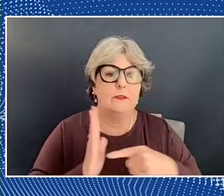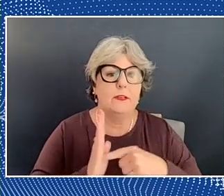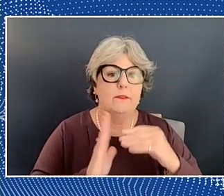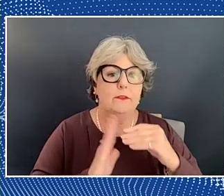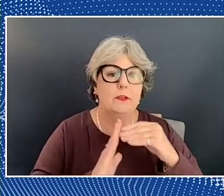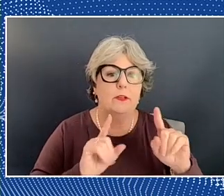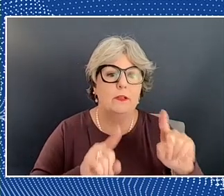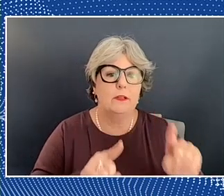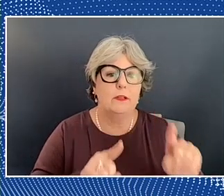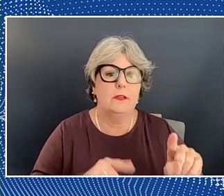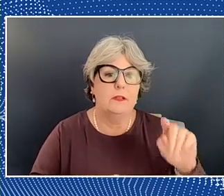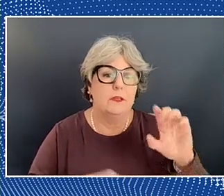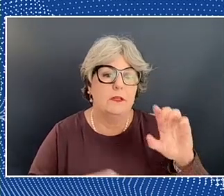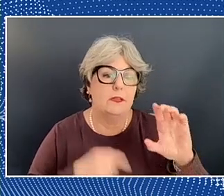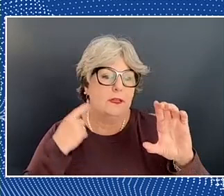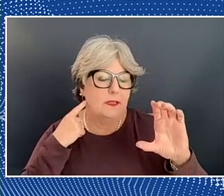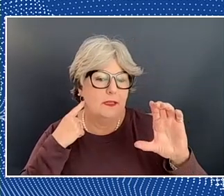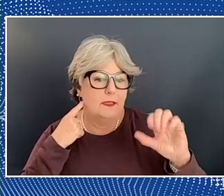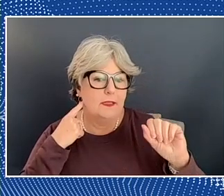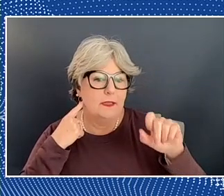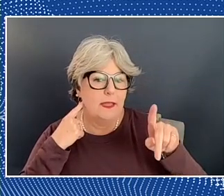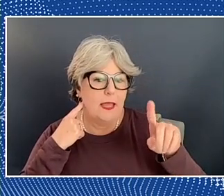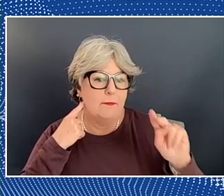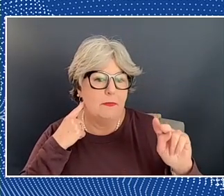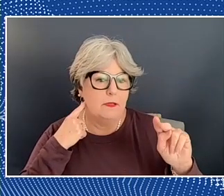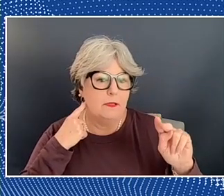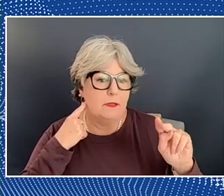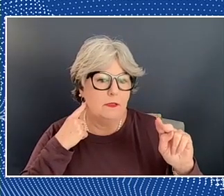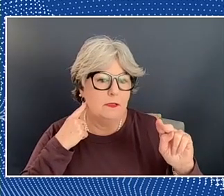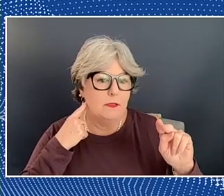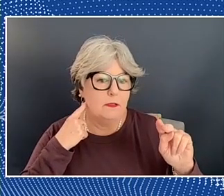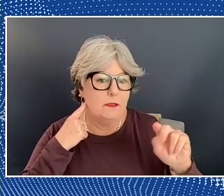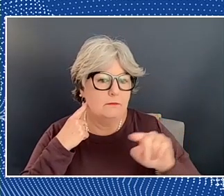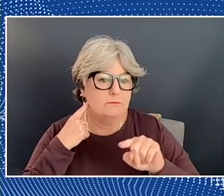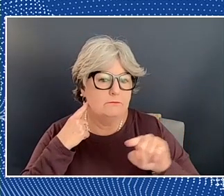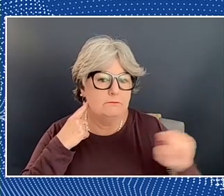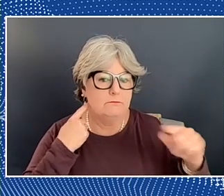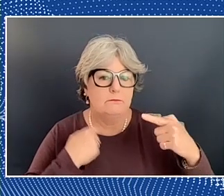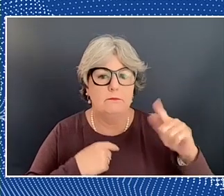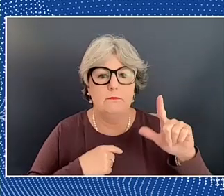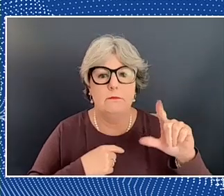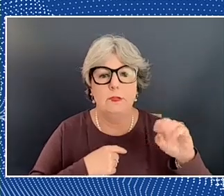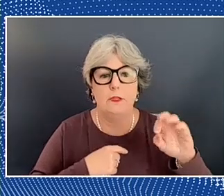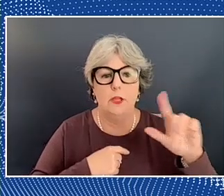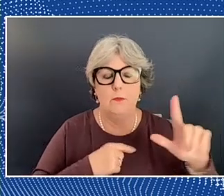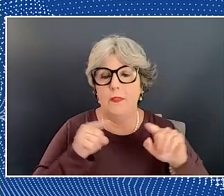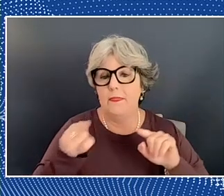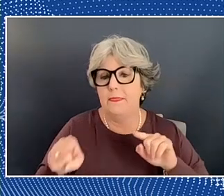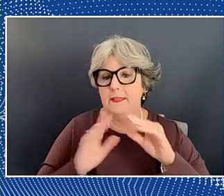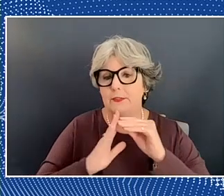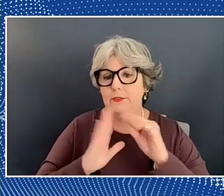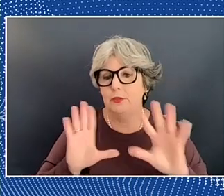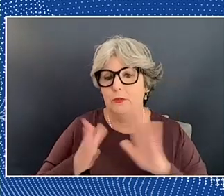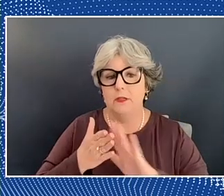University, now known as Purdue Global. As for the Kaplan students, we do not have much time.